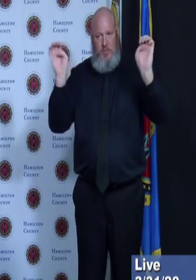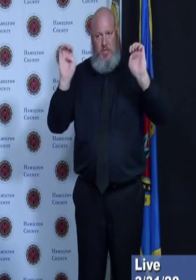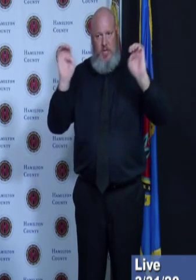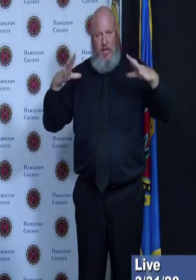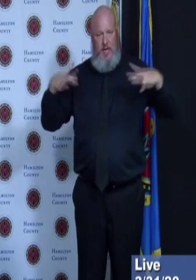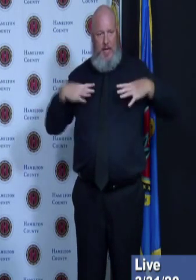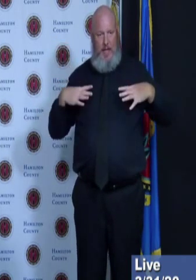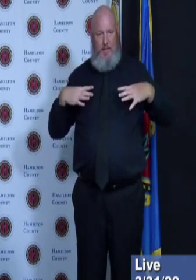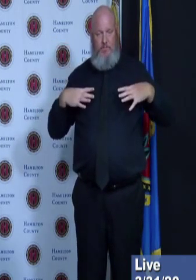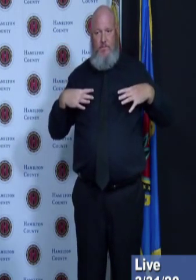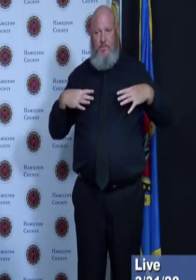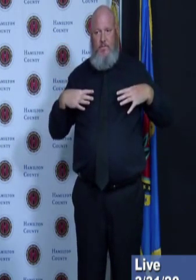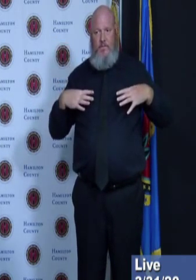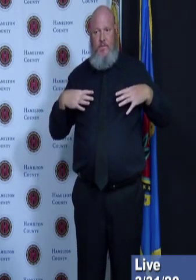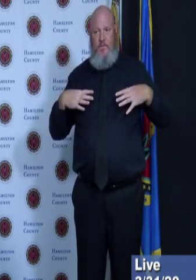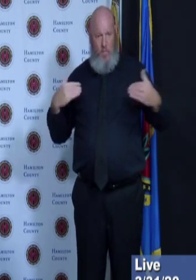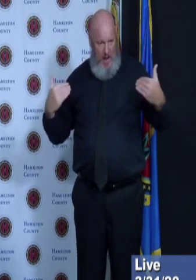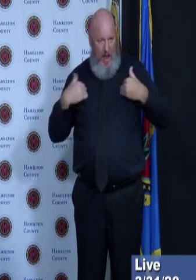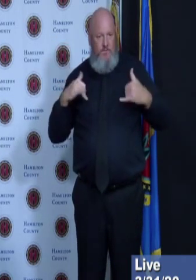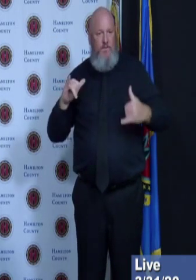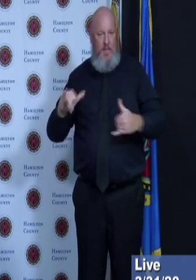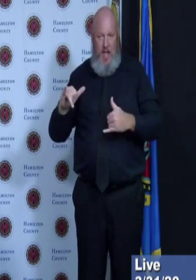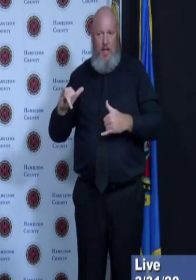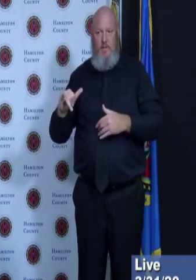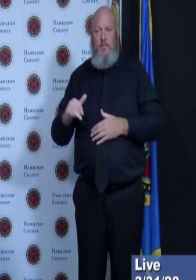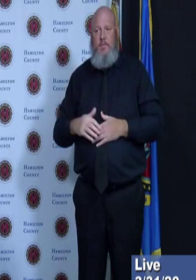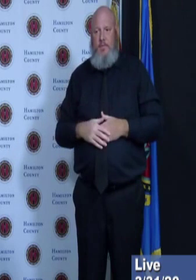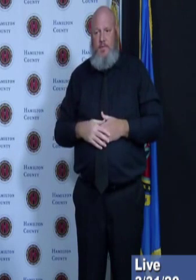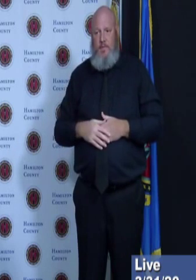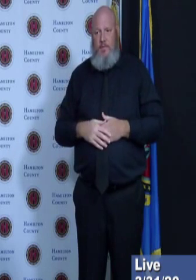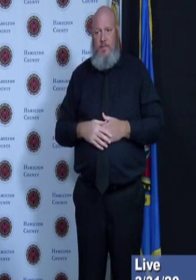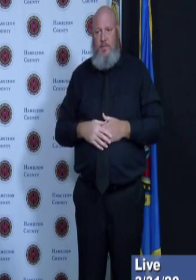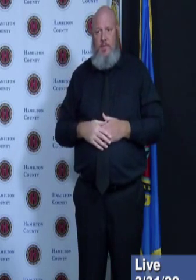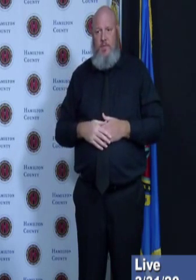April 3rd which is quickly approaching we need to have a different strategy